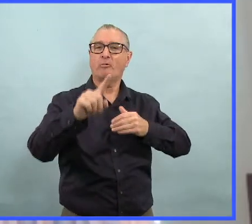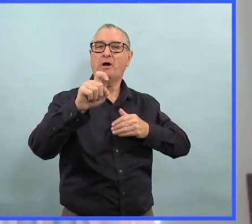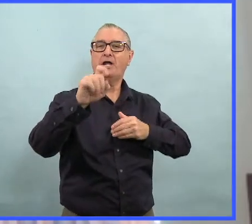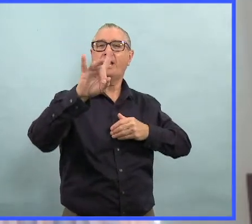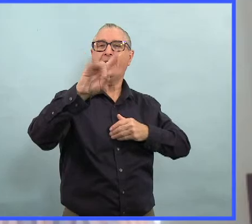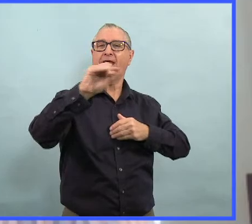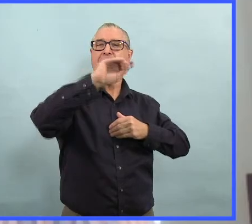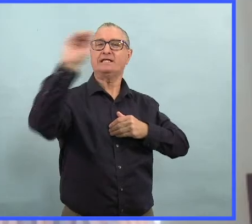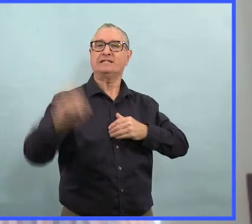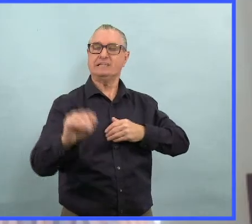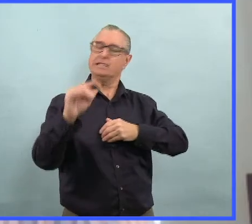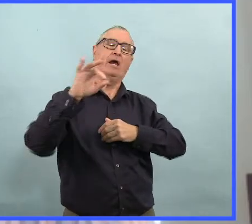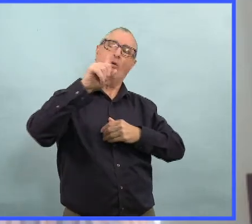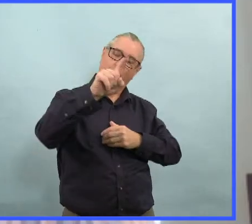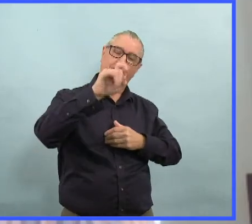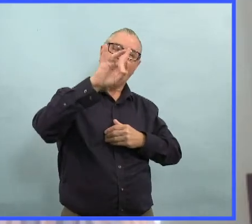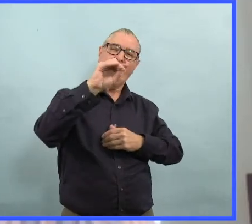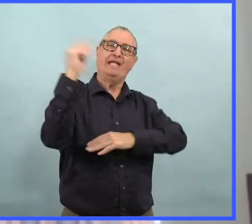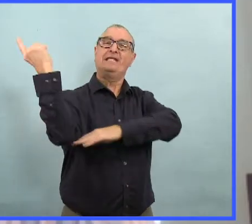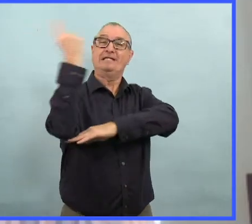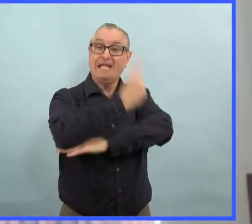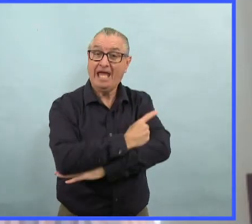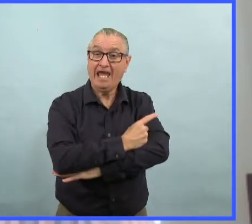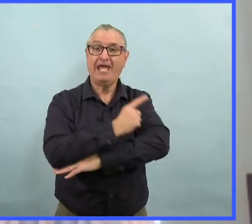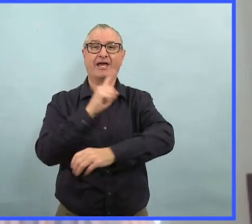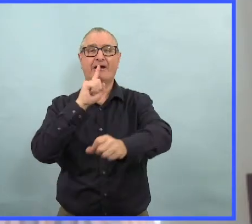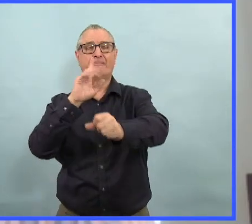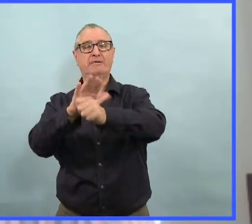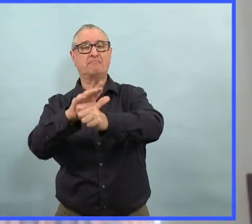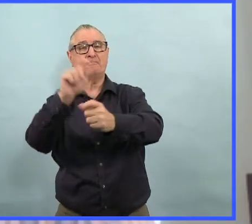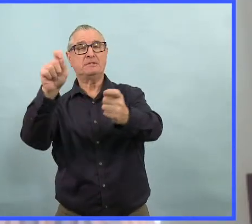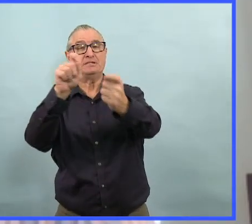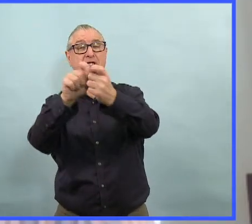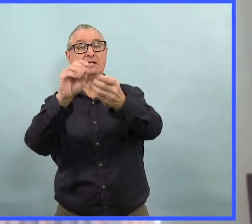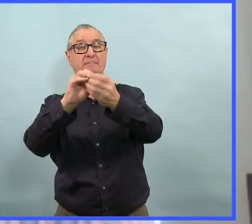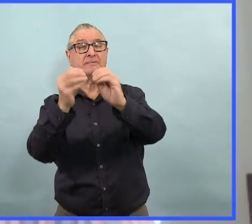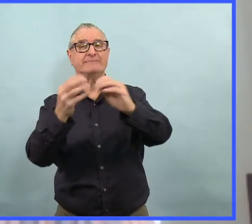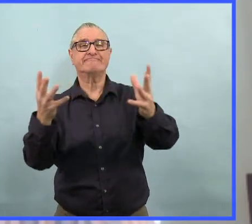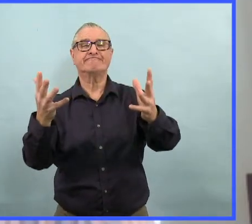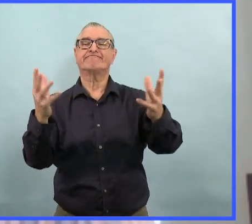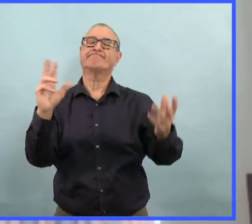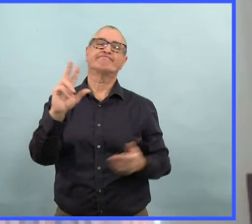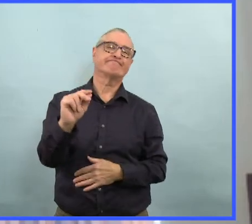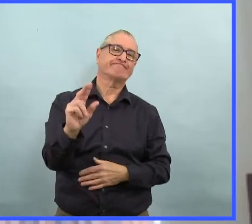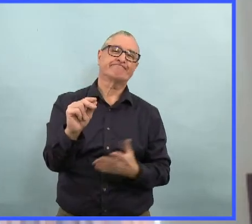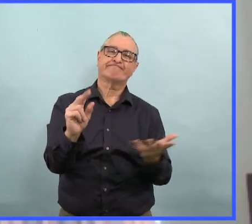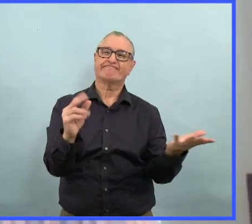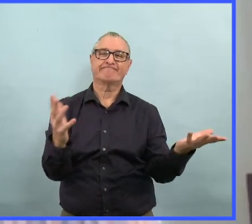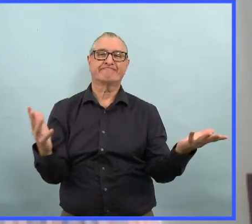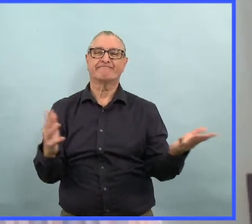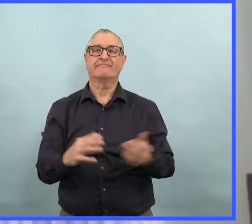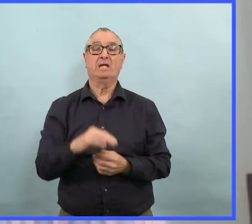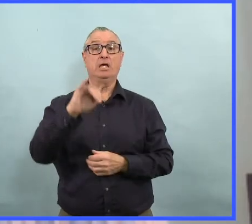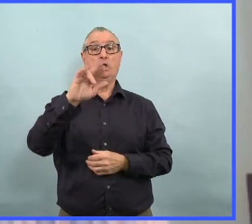you know very very likely that there will be a level of immunity gained from following infection